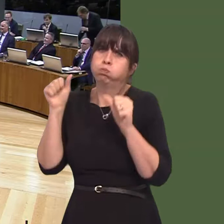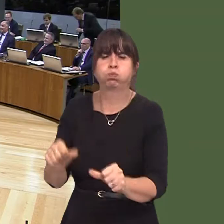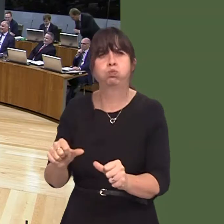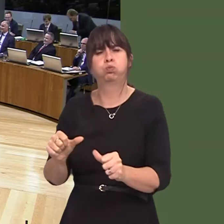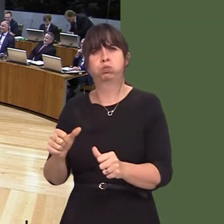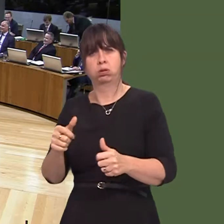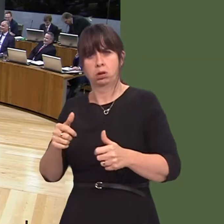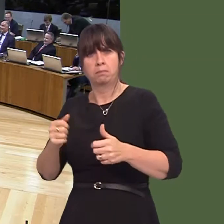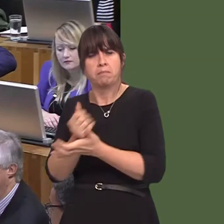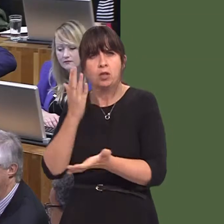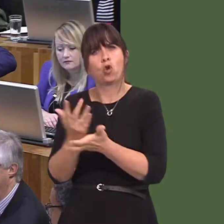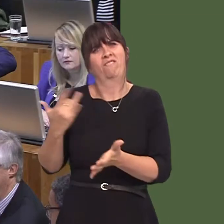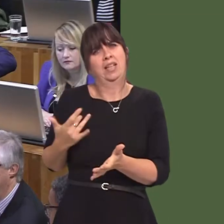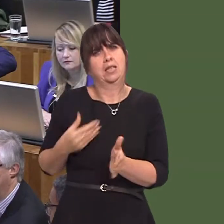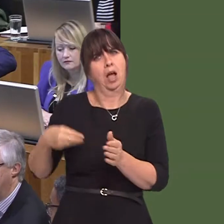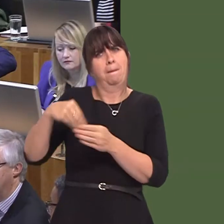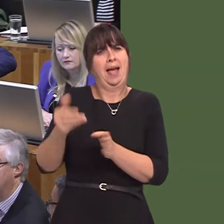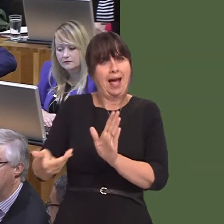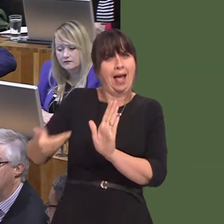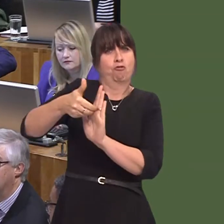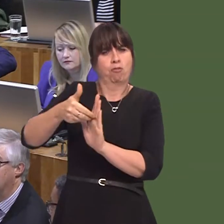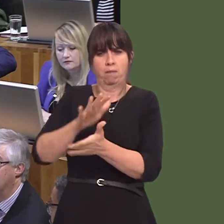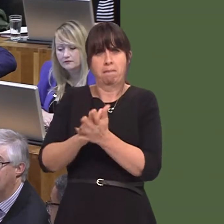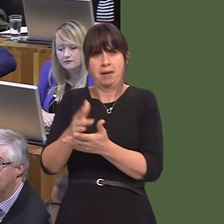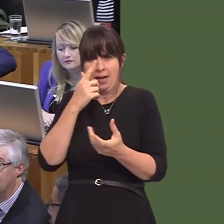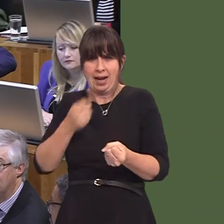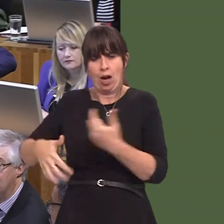that would ensure that visitors pay a little more to contribute to the local economy.